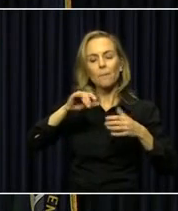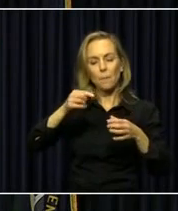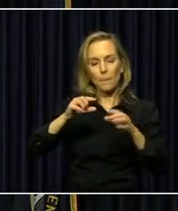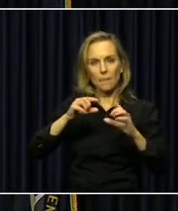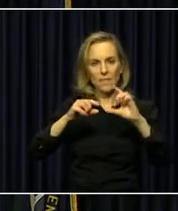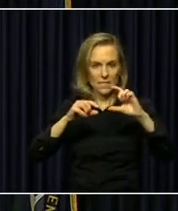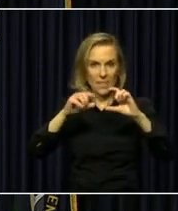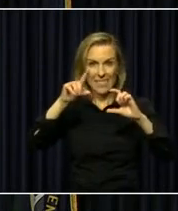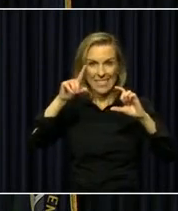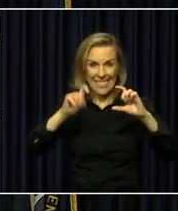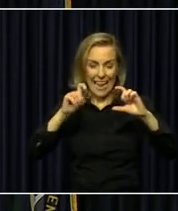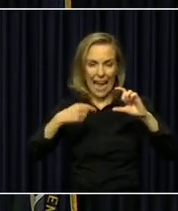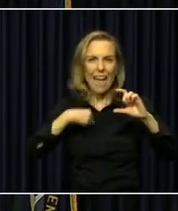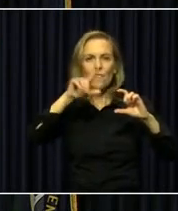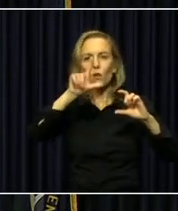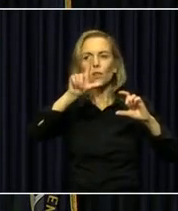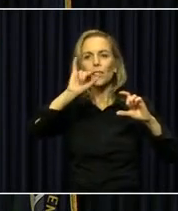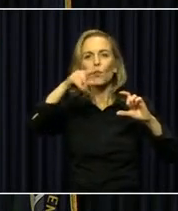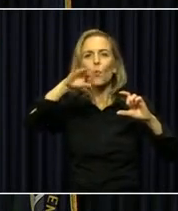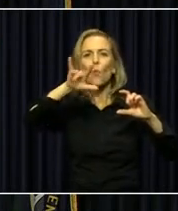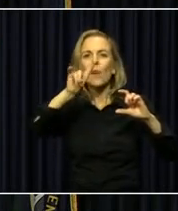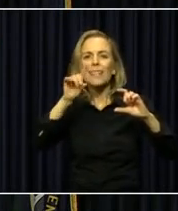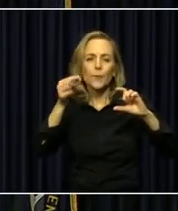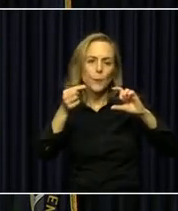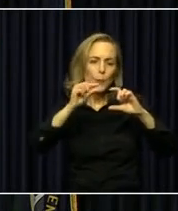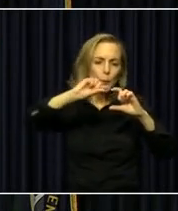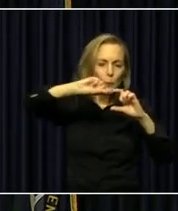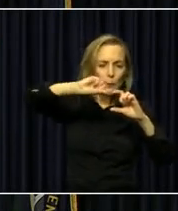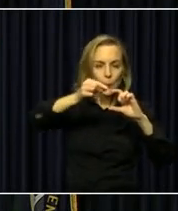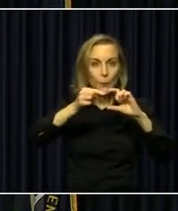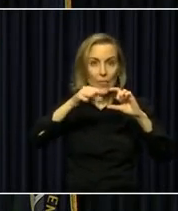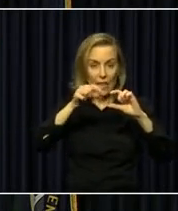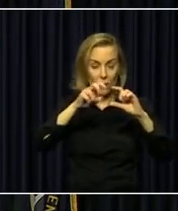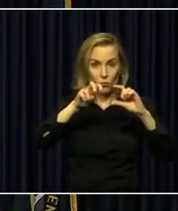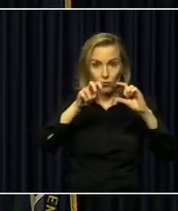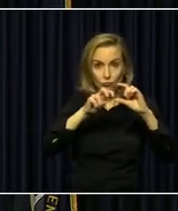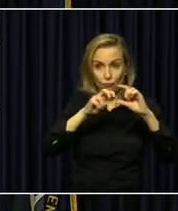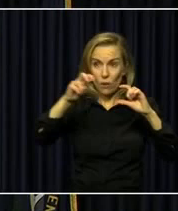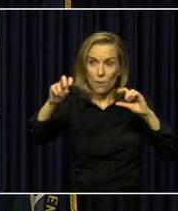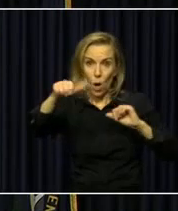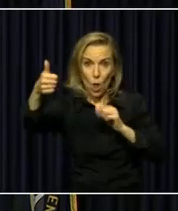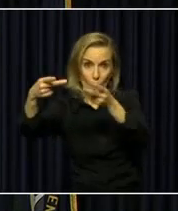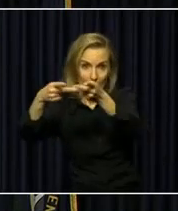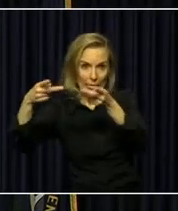SO FOR THOSE THAT WATCHED YESTERDAY AND YOU ARE AN EMPLOYER, OUGHT TO BE THINKING